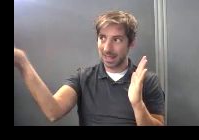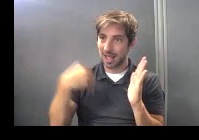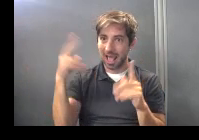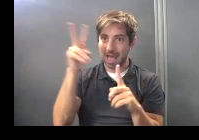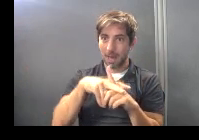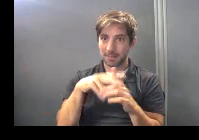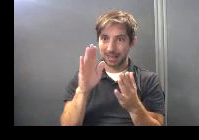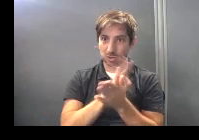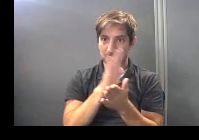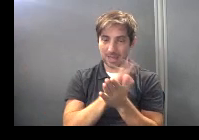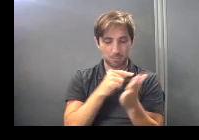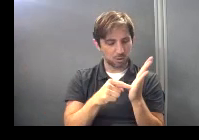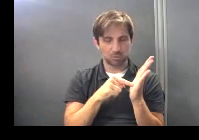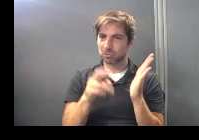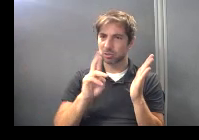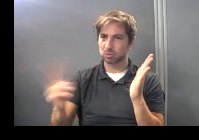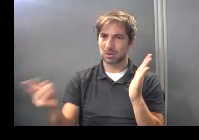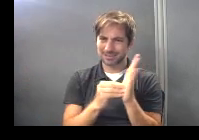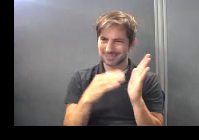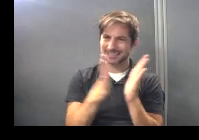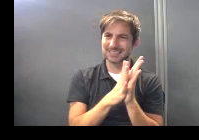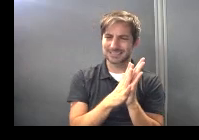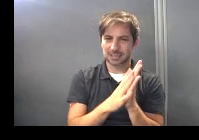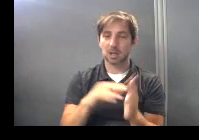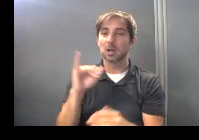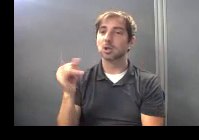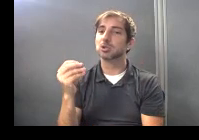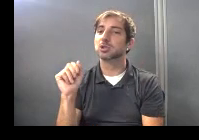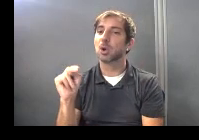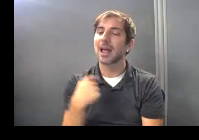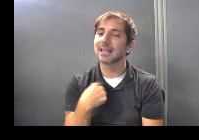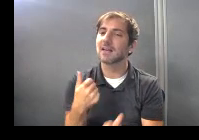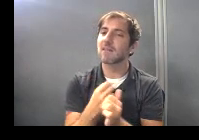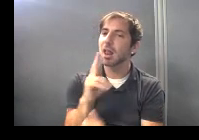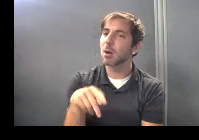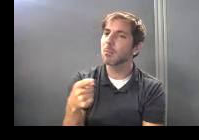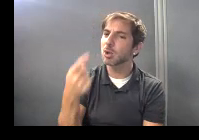ALSO REALLY HELPFUL. JOAN HAS A FOLLOW UP. WHAT ARE YOUR THOUGHTS ANT APPLYING TO THE NEA FOR GRANTS?